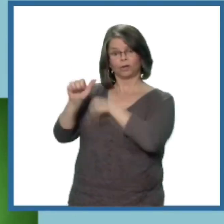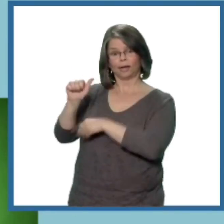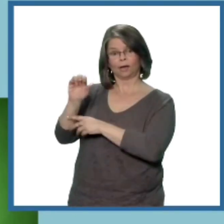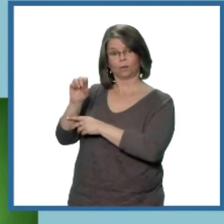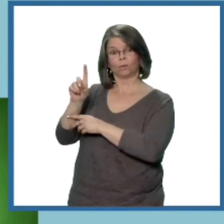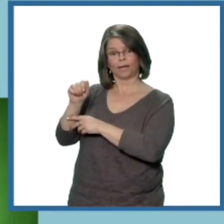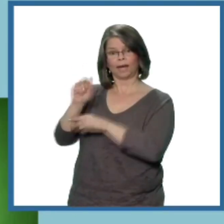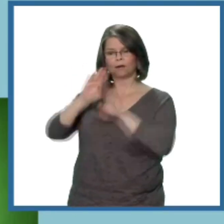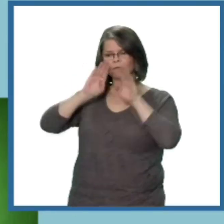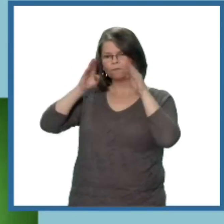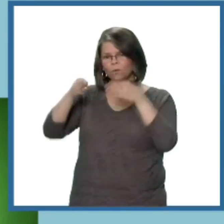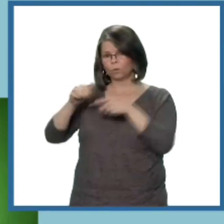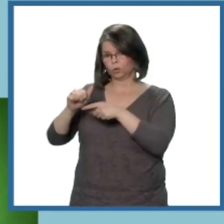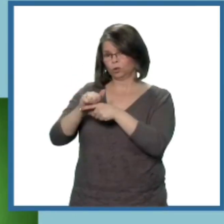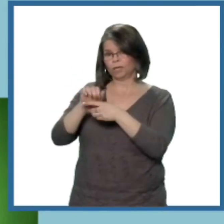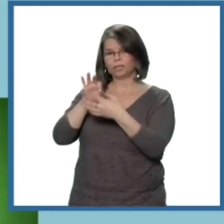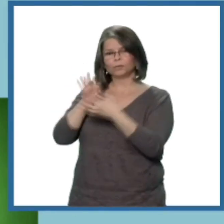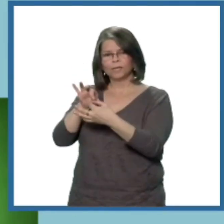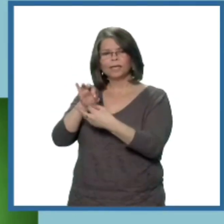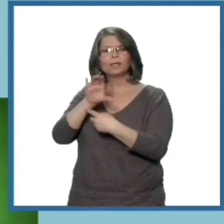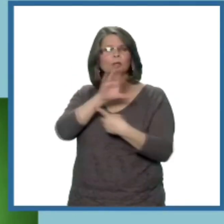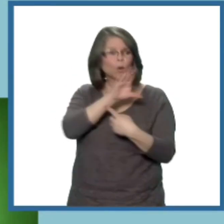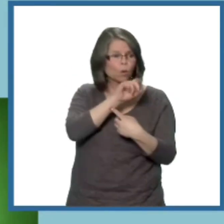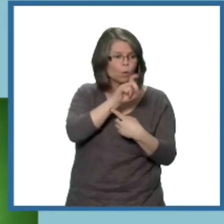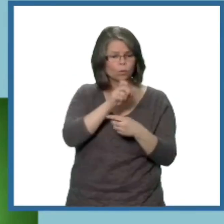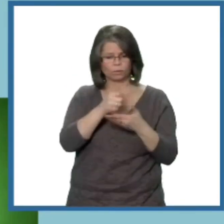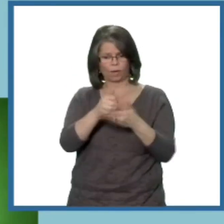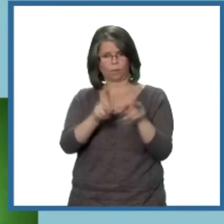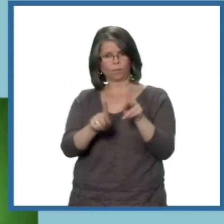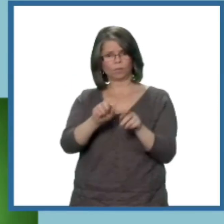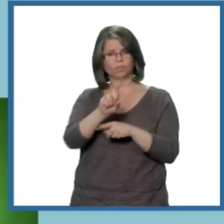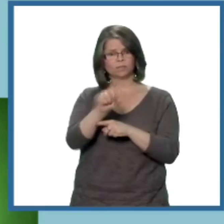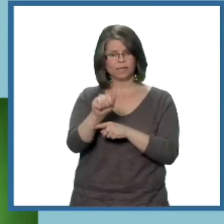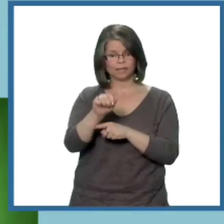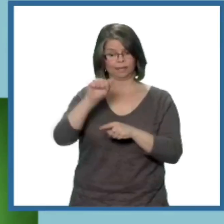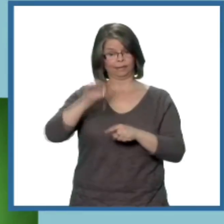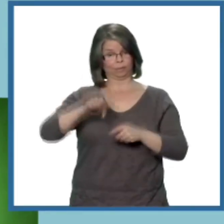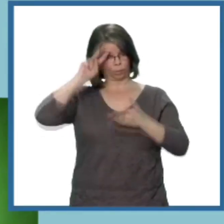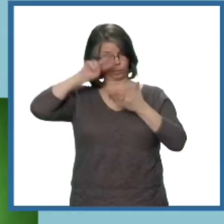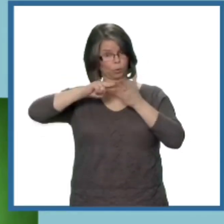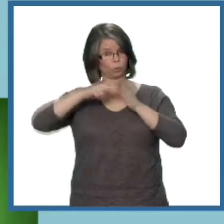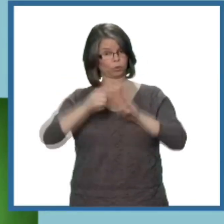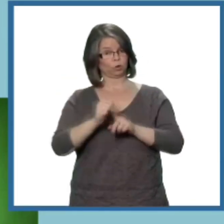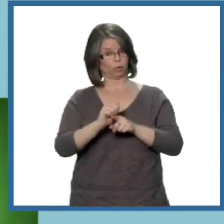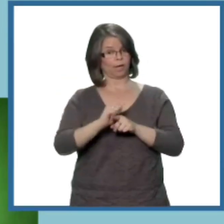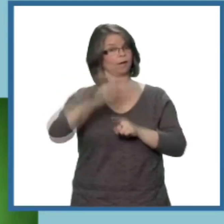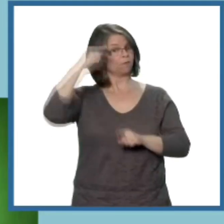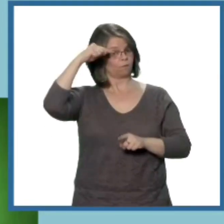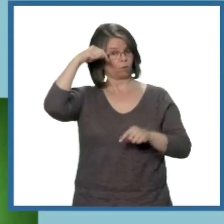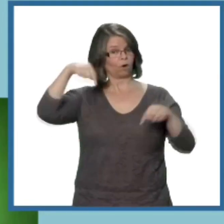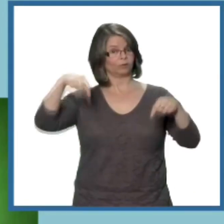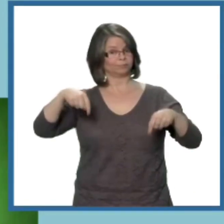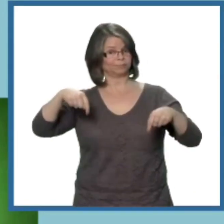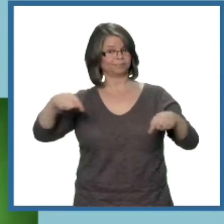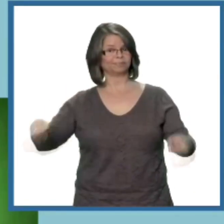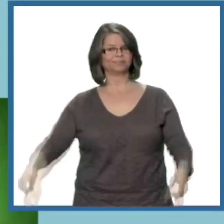The Code has primacy. This means that Ontario laws (with a few exceptions) have to follow the Code.